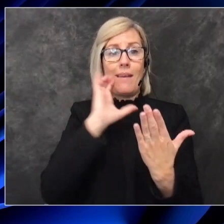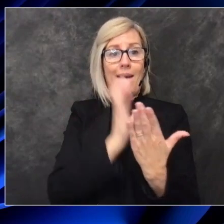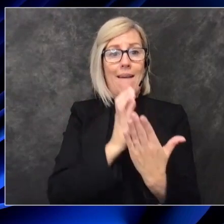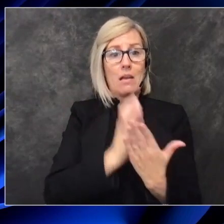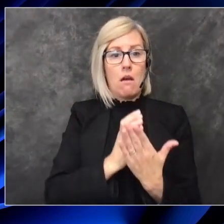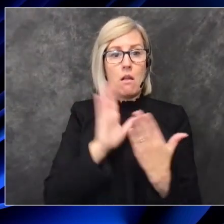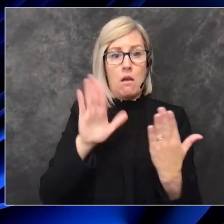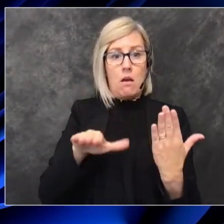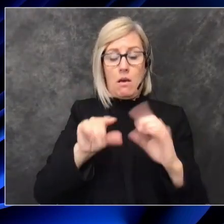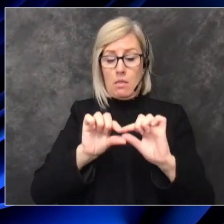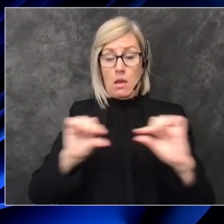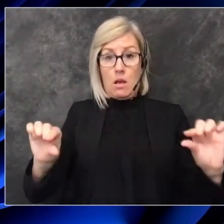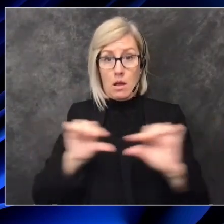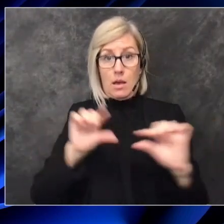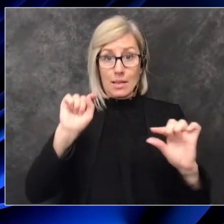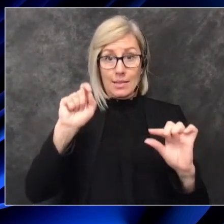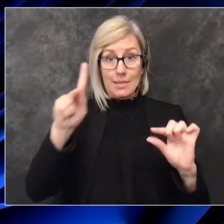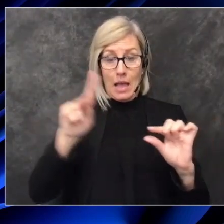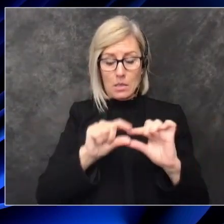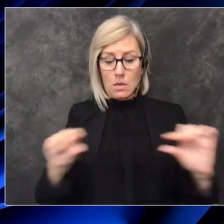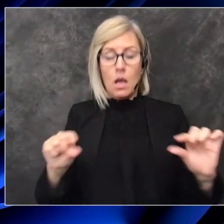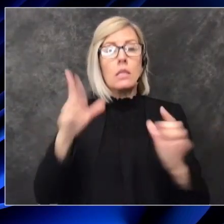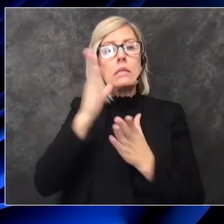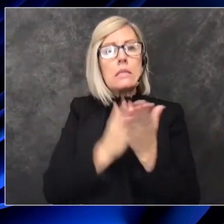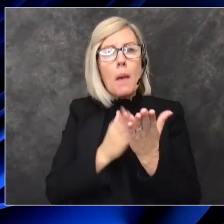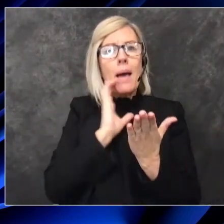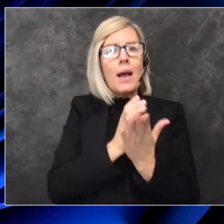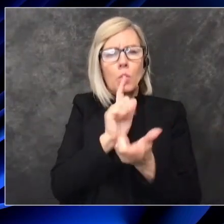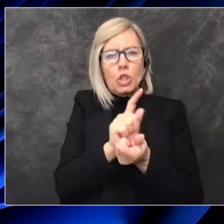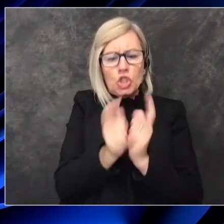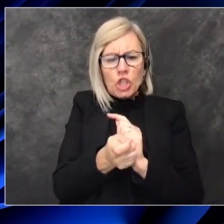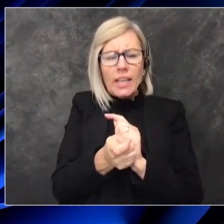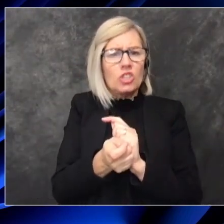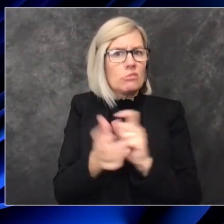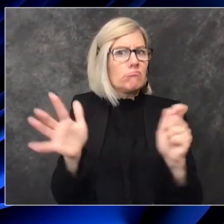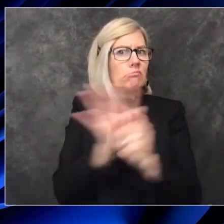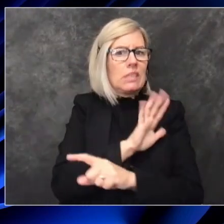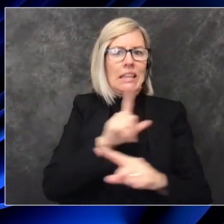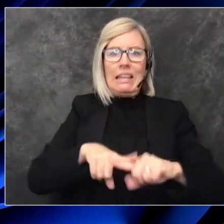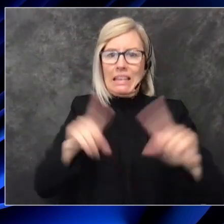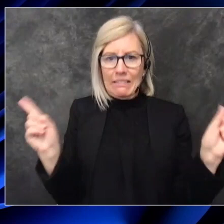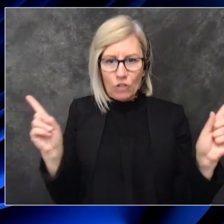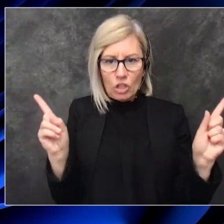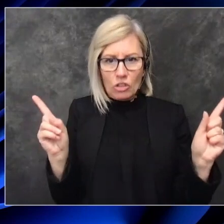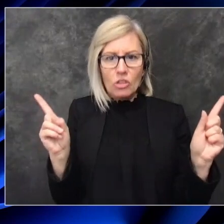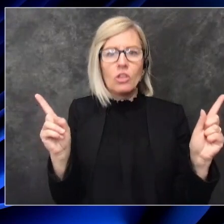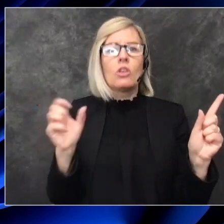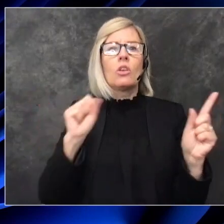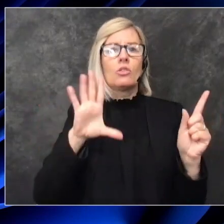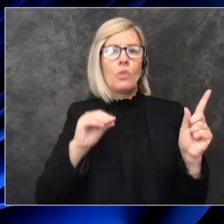it used to be that some of these icons would change into something completely different. So maybe you were used to clicking.